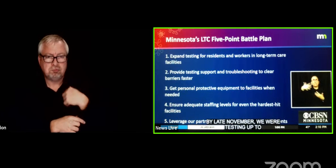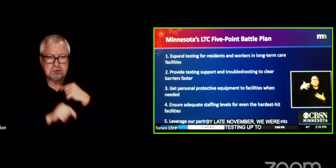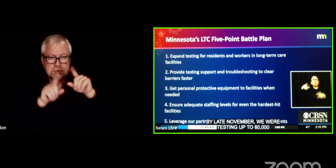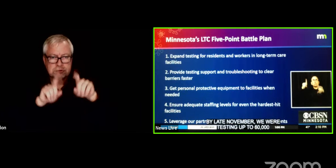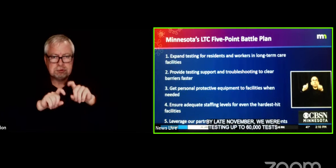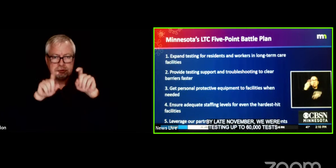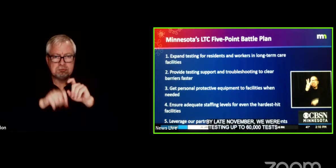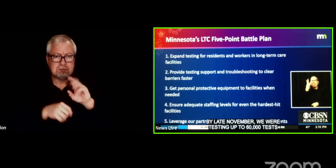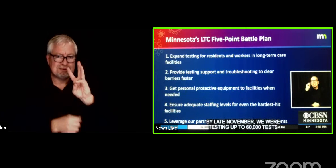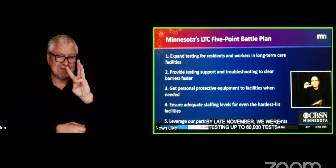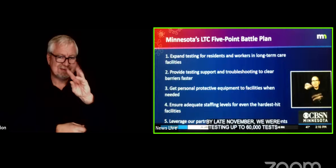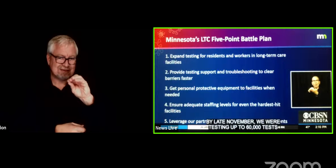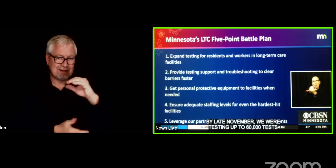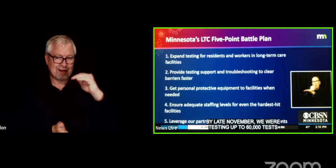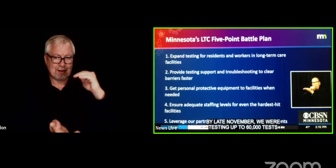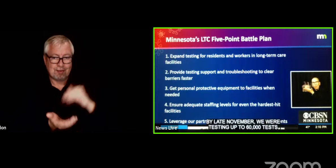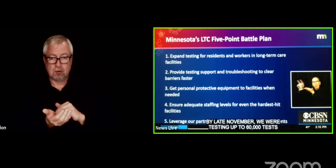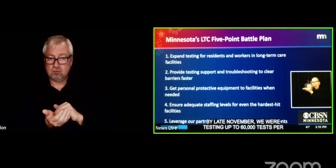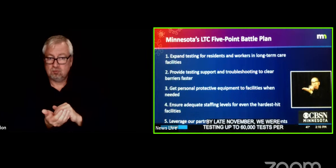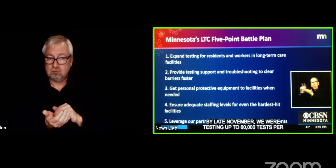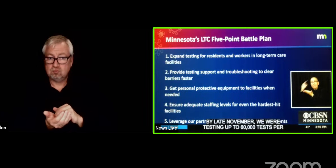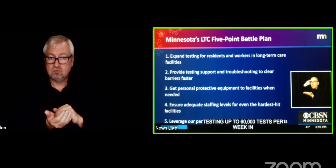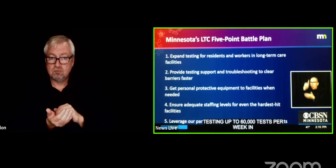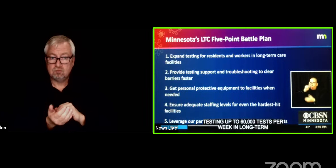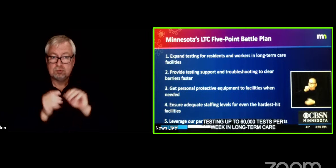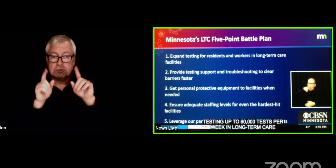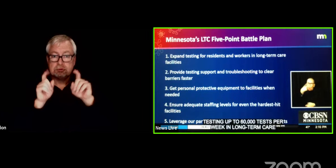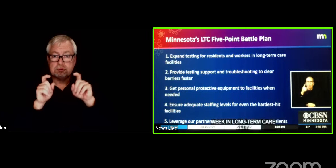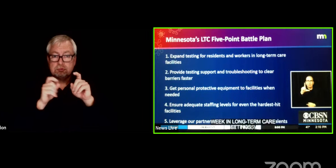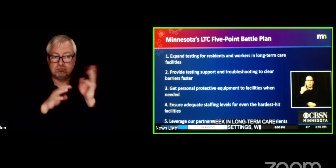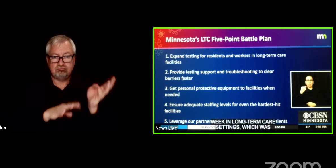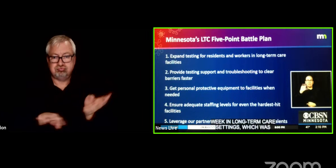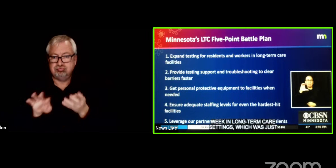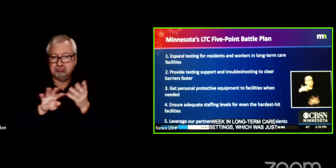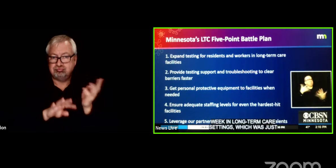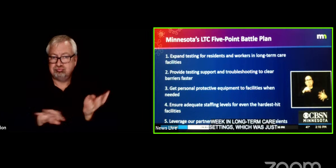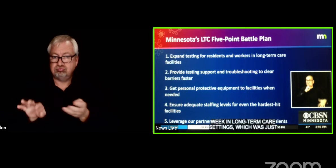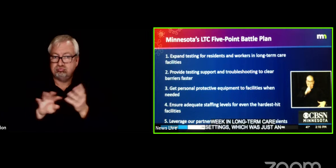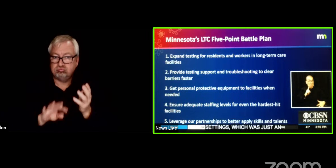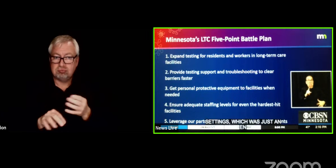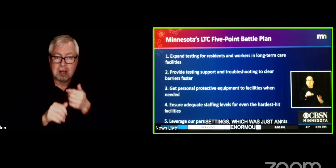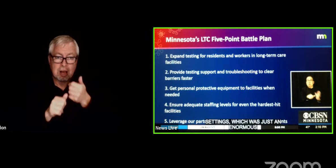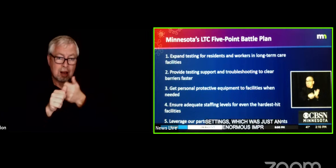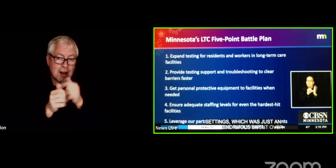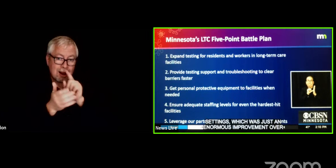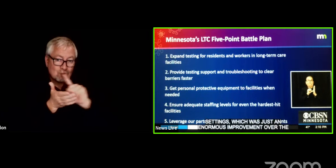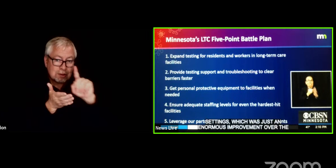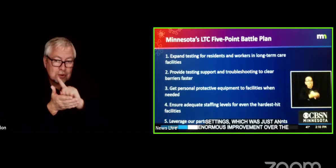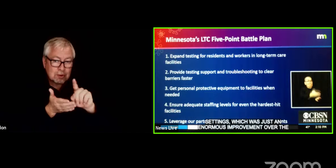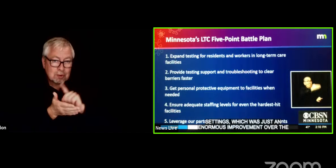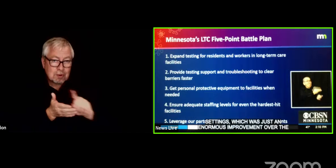JUST AN ENORMOUS IMPROVEMENT OVER THOSE EARLY DAYS WHEN THERE WAS BARELY ANY TESTING AT ALL AVAILABLE IN LONG-TERM CARE.